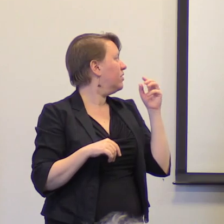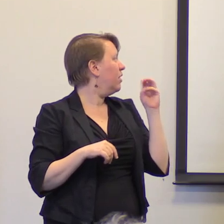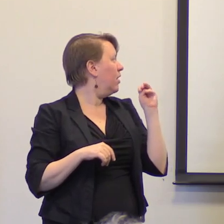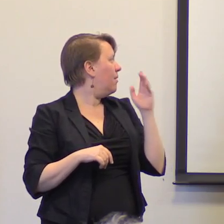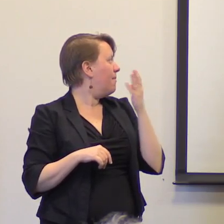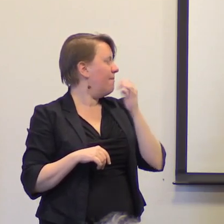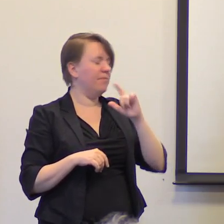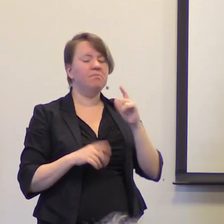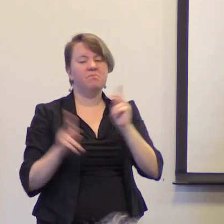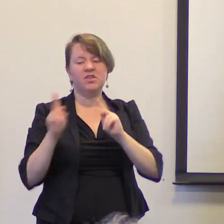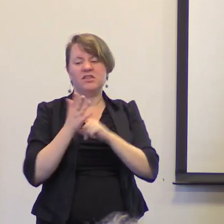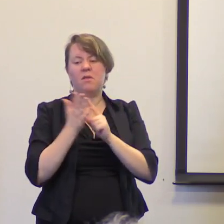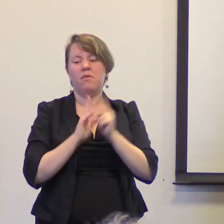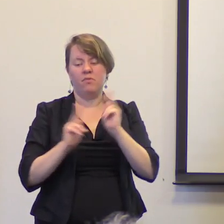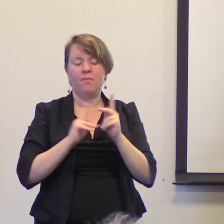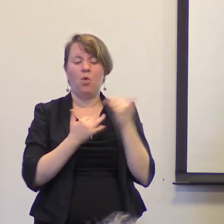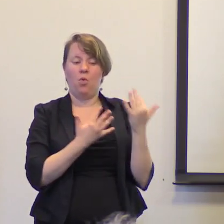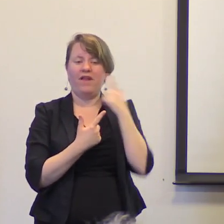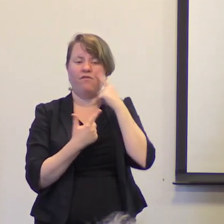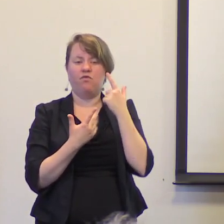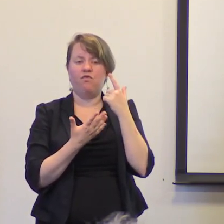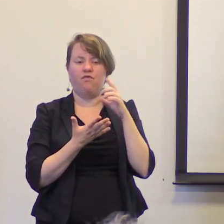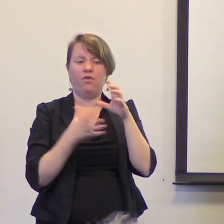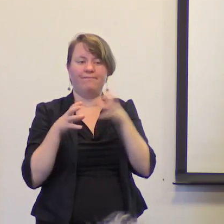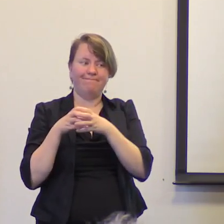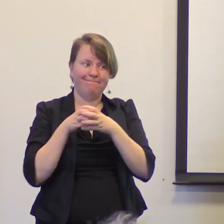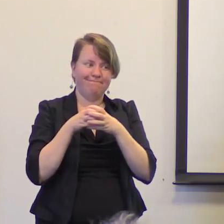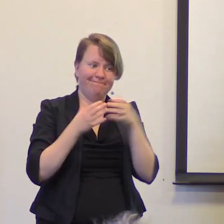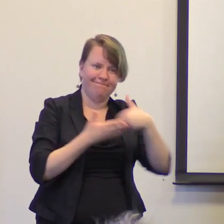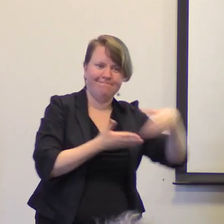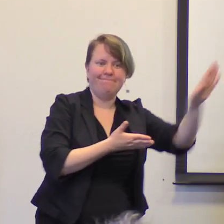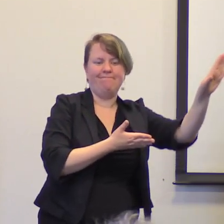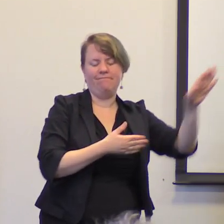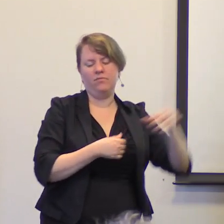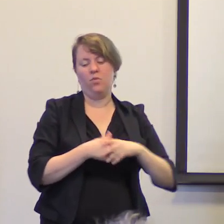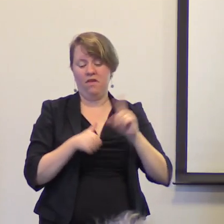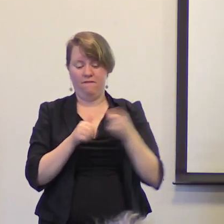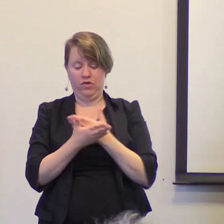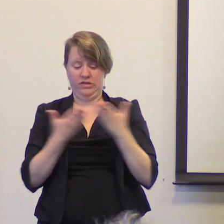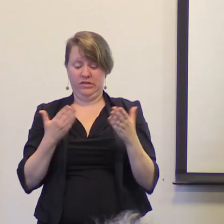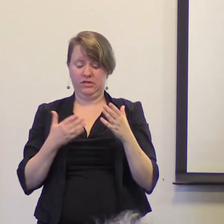for deportation ... One of the first actions that the ACLU took was to issue a report on